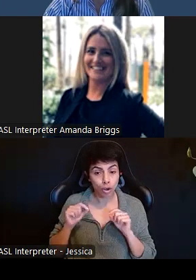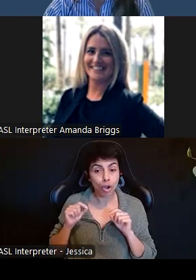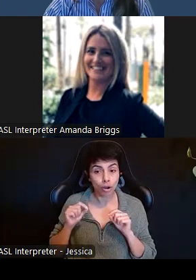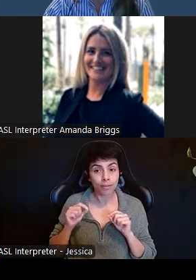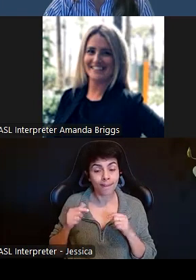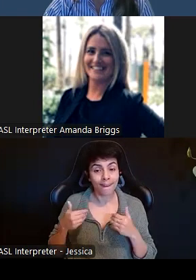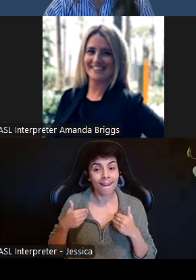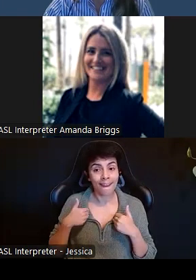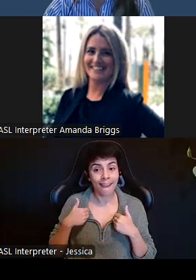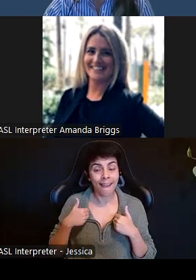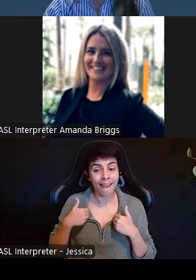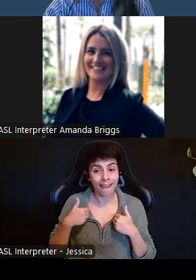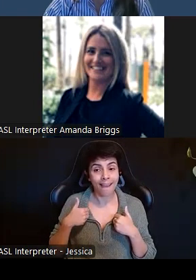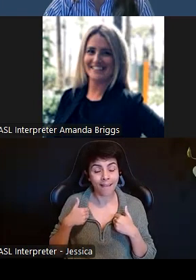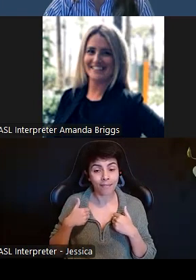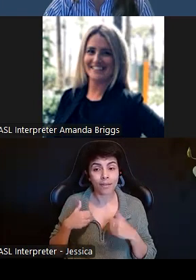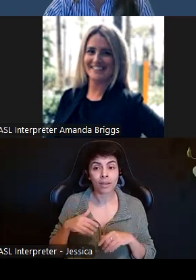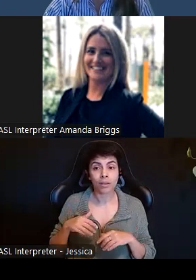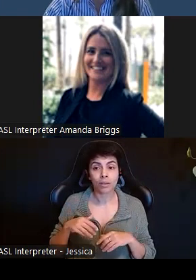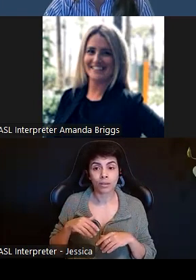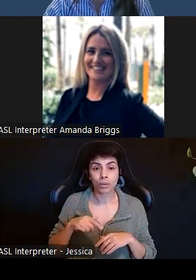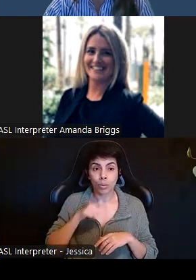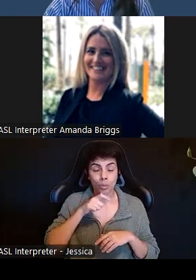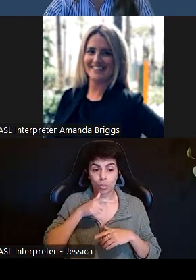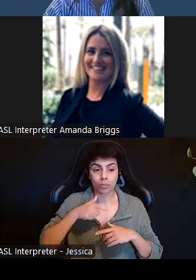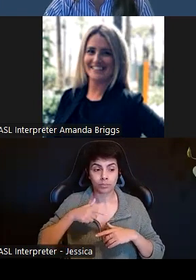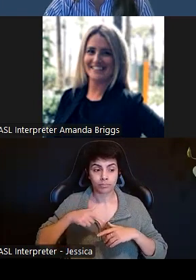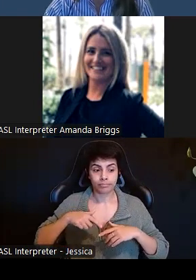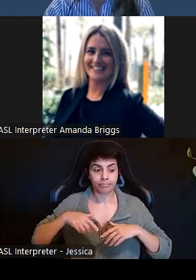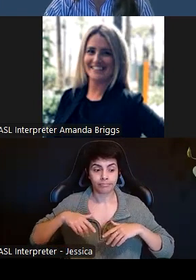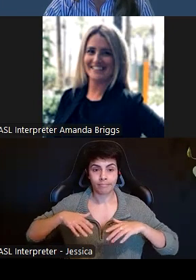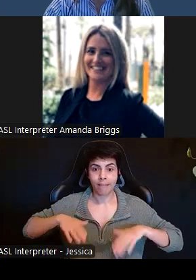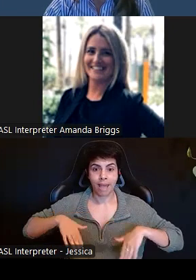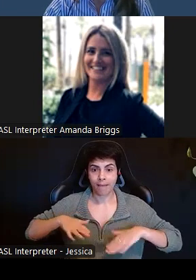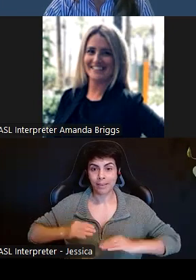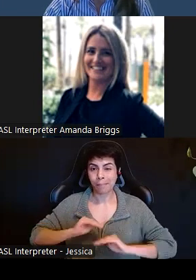or has not meant - met the five year ban or five year waiting period requirement.